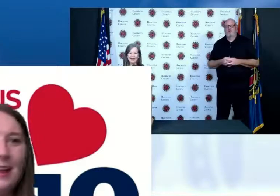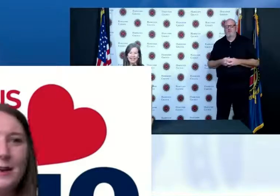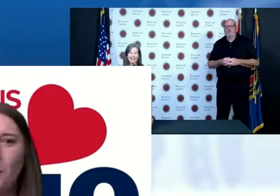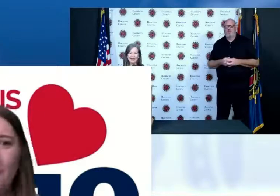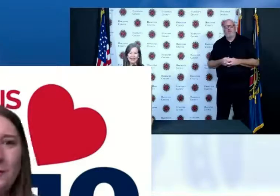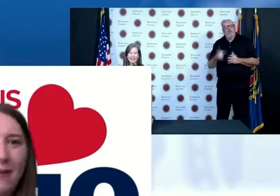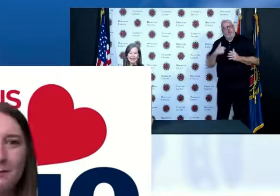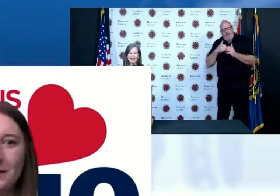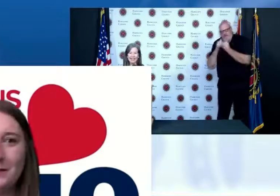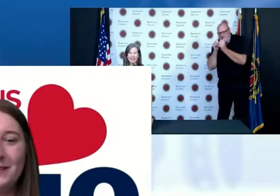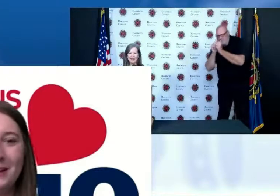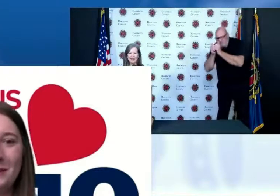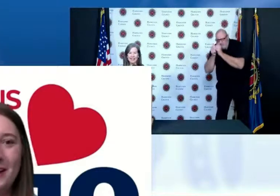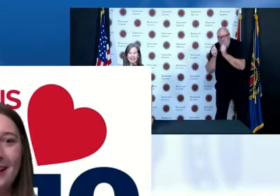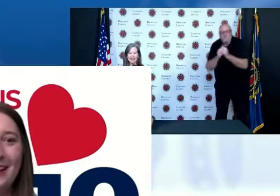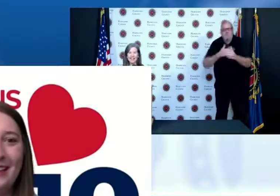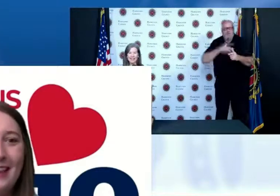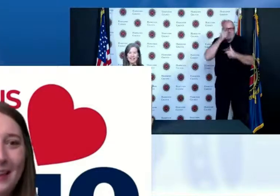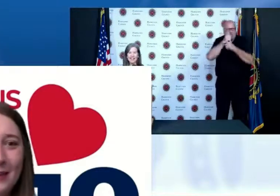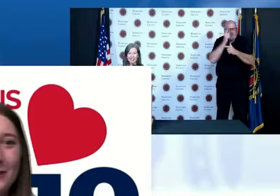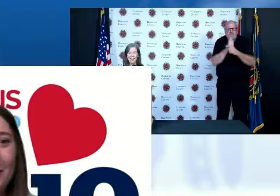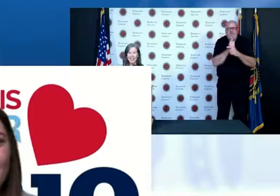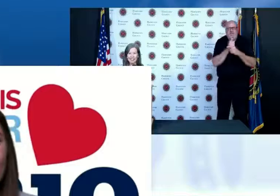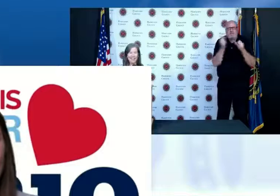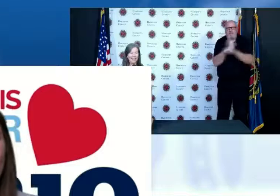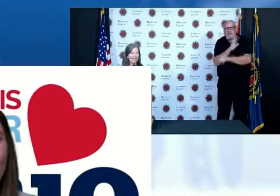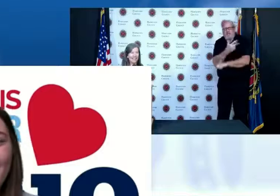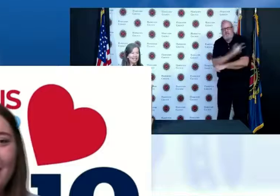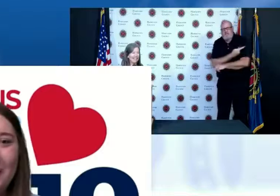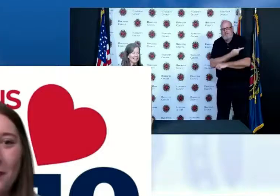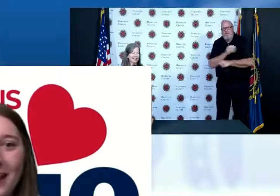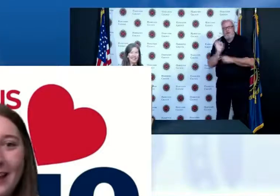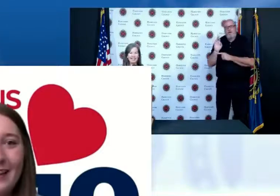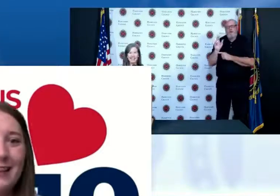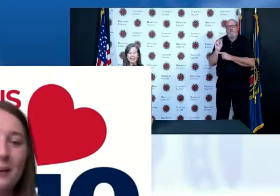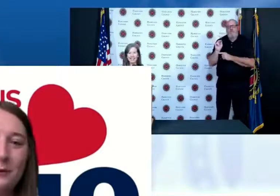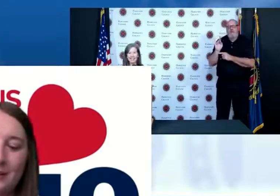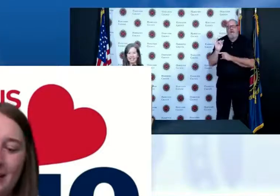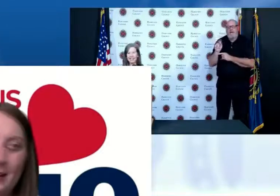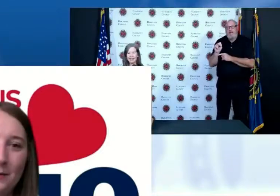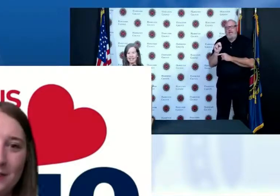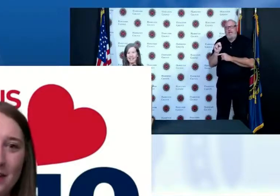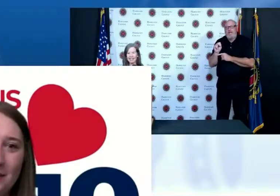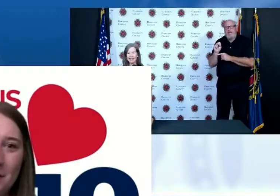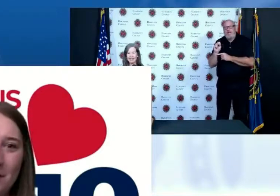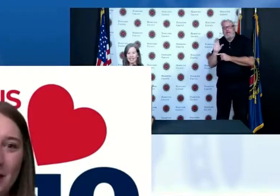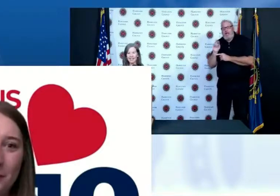and we've lapped them so thank you to to Greg and to everyone at Hamilton County Public Health